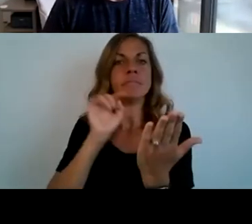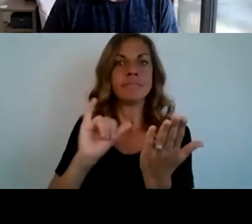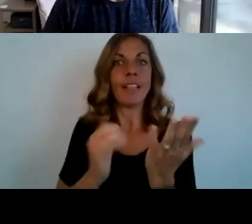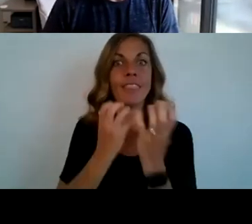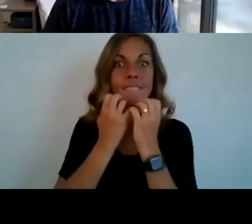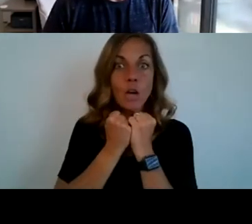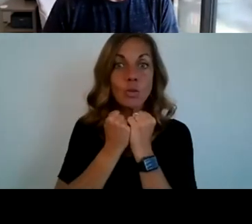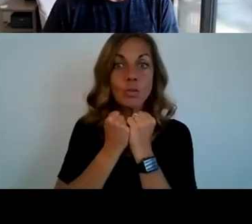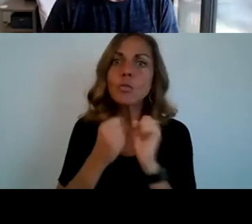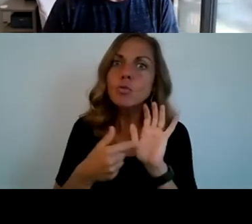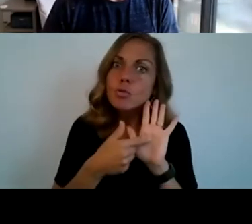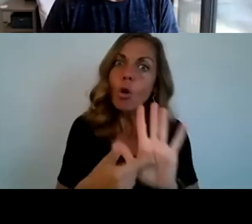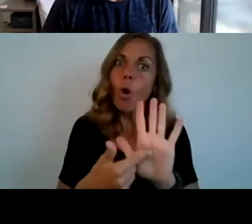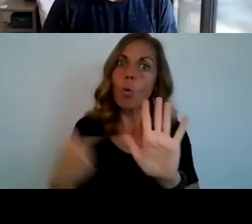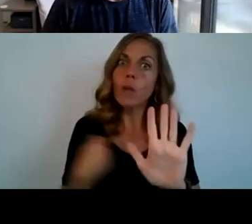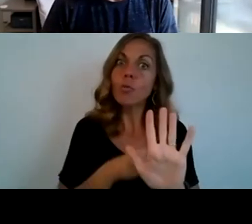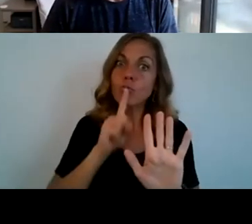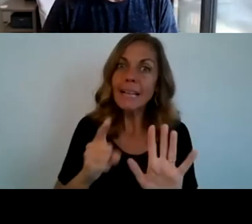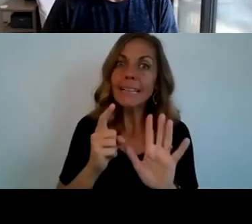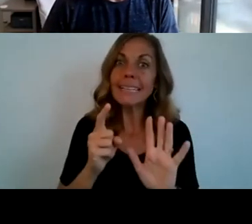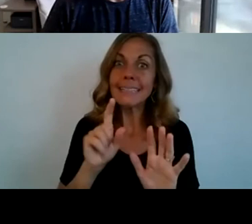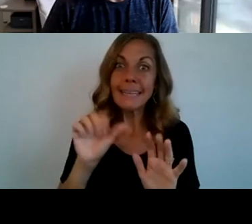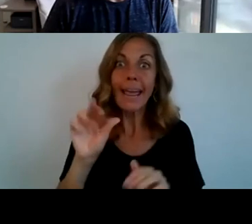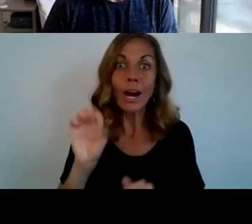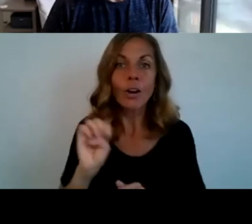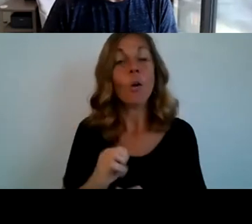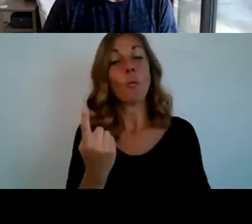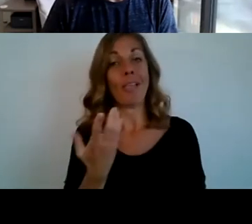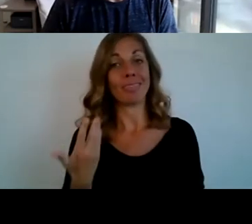we really care. One of the things that we're doing, which I'm really proud of, is the fact